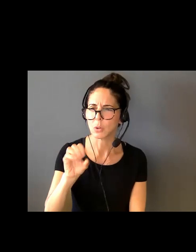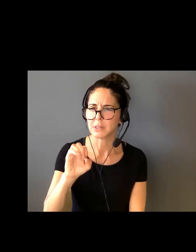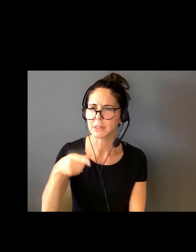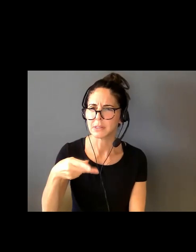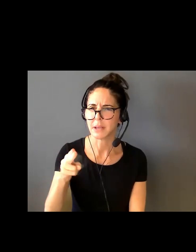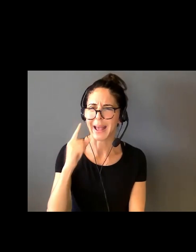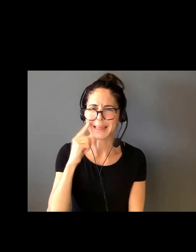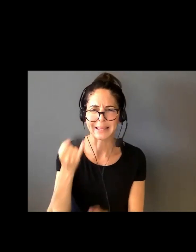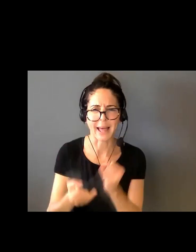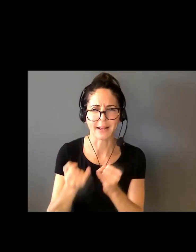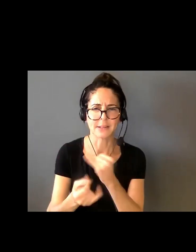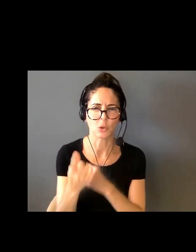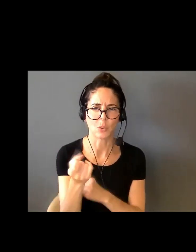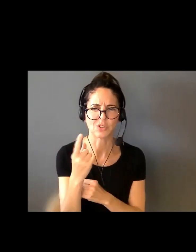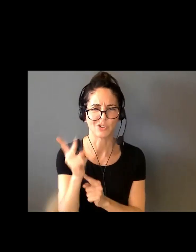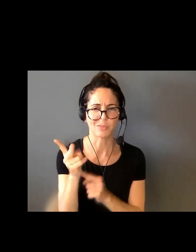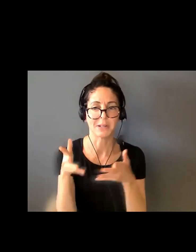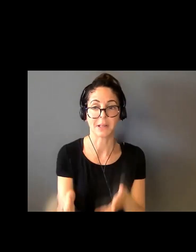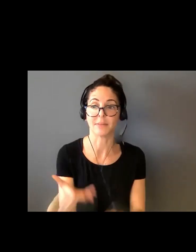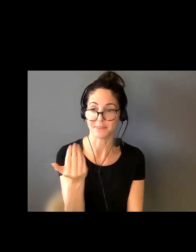last question in the two minutes remaining. Joseph, would you like to ask your question?